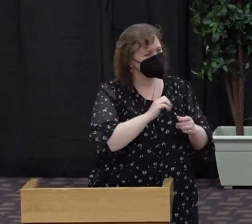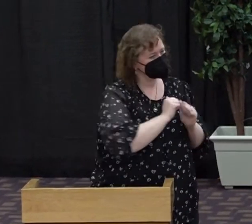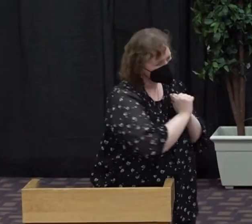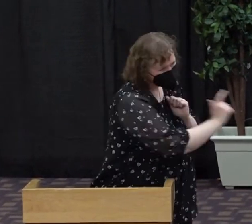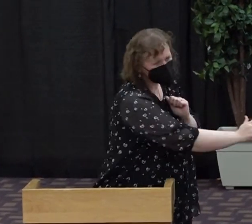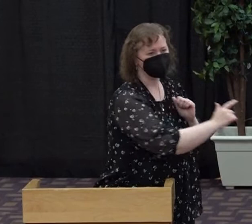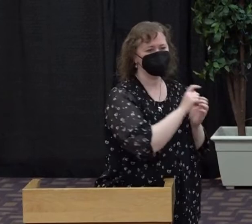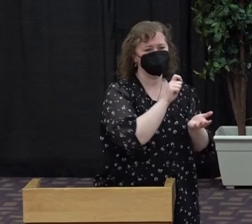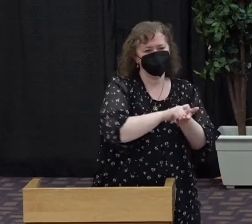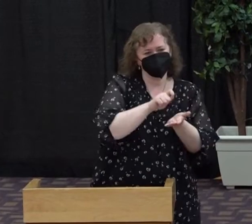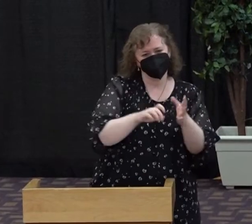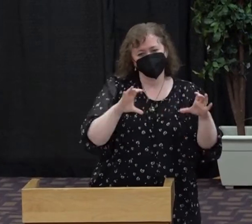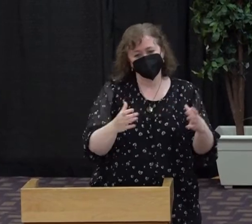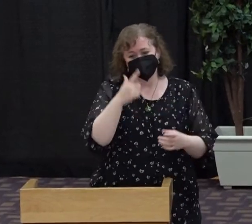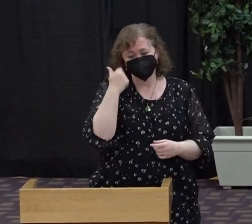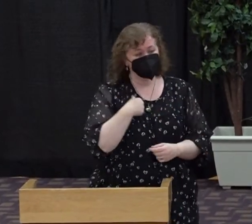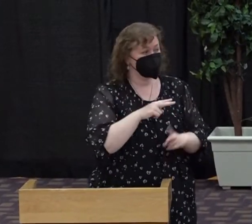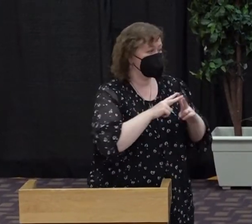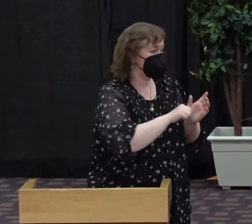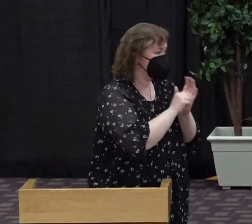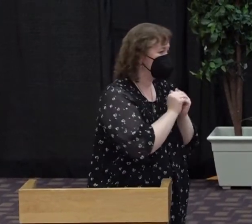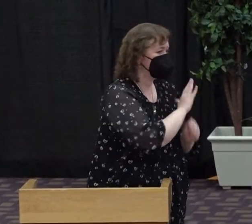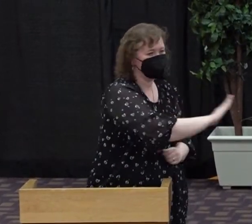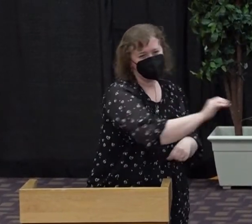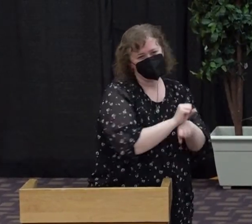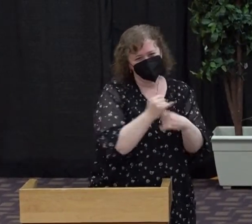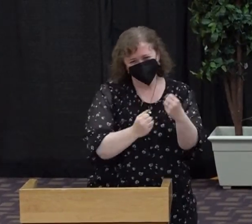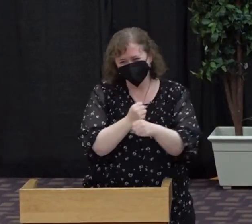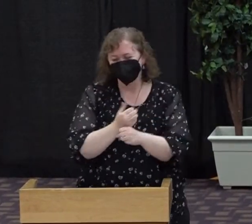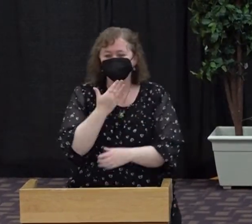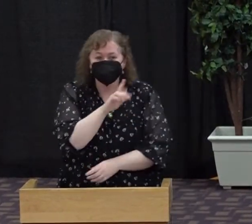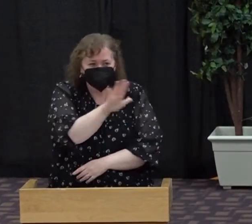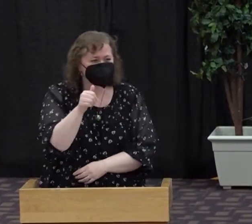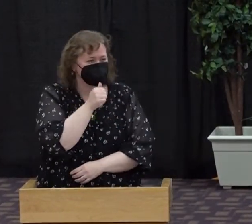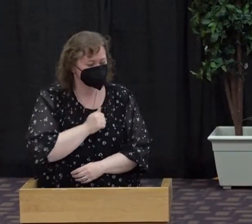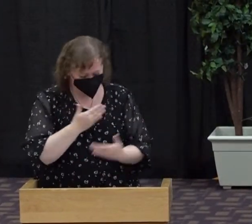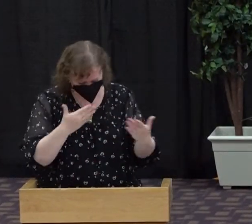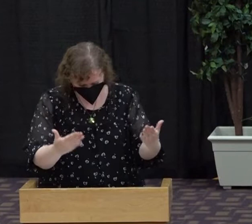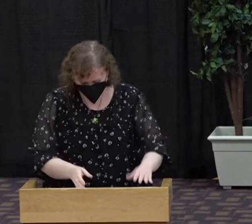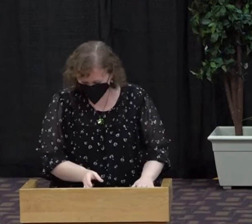And I just feel that it is very important to honor all of the students in journalism class. I really appreciate all of their hard work.